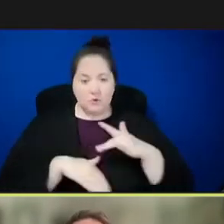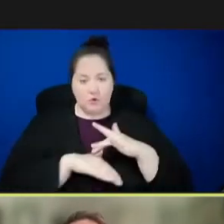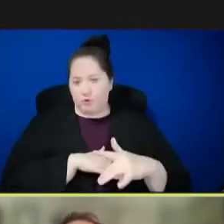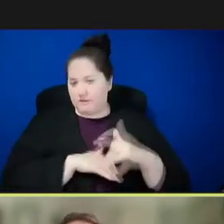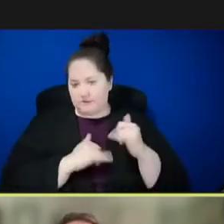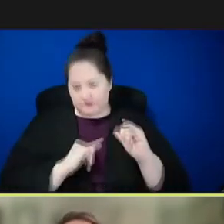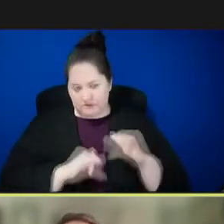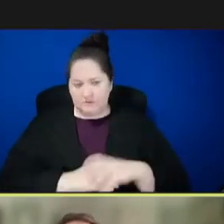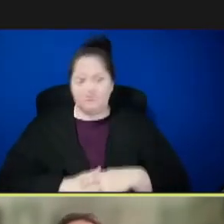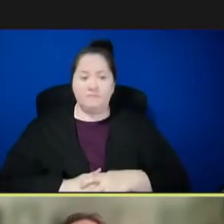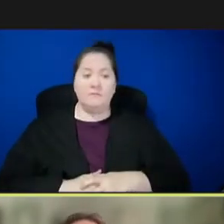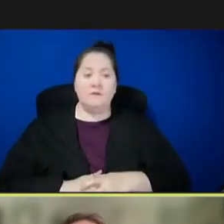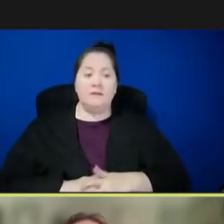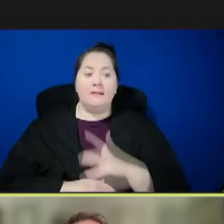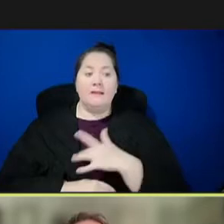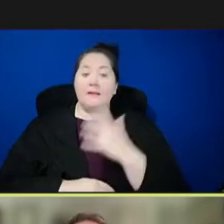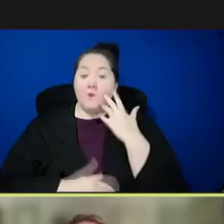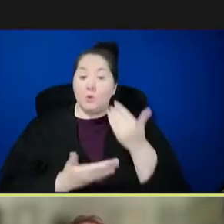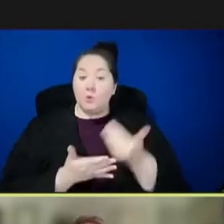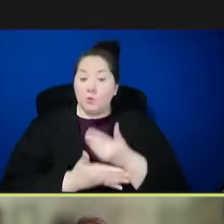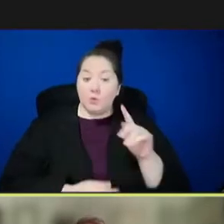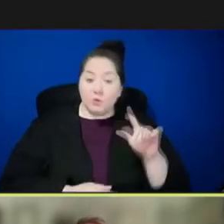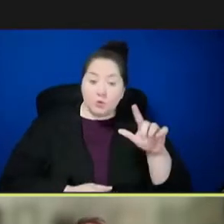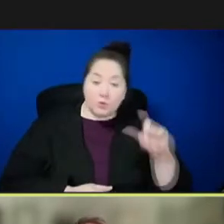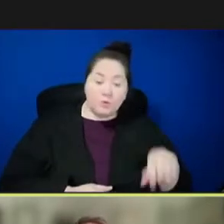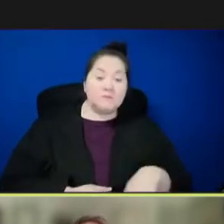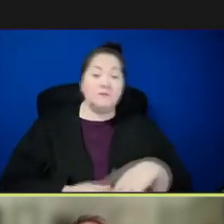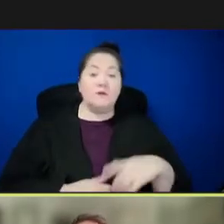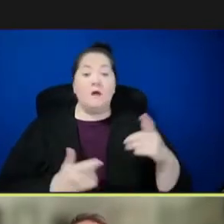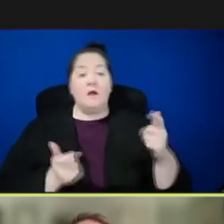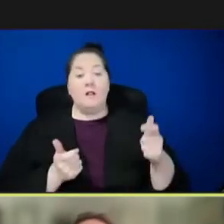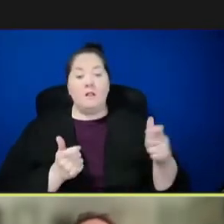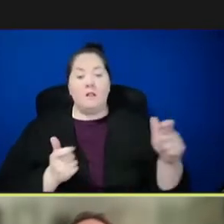We're likely to see new tools like large language models, which are really good at complex,